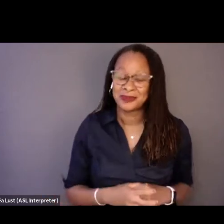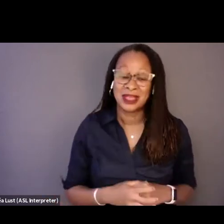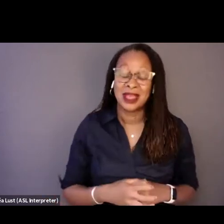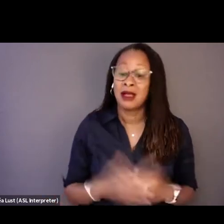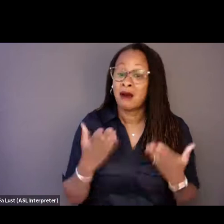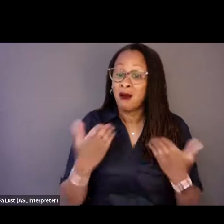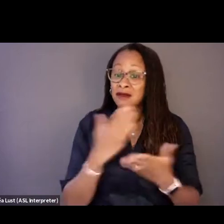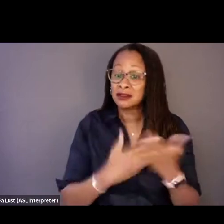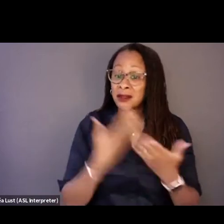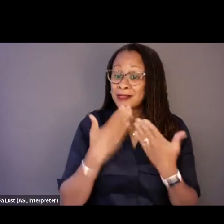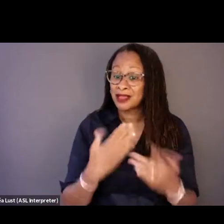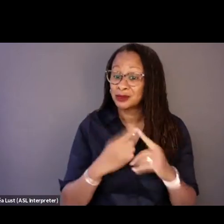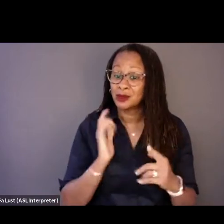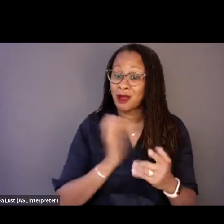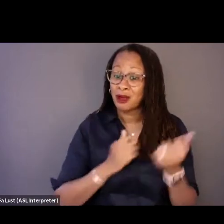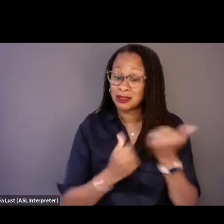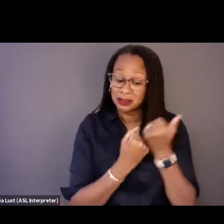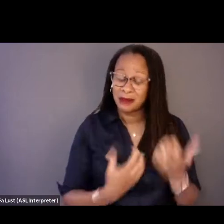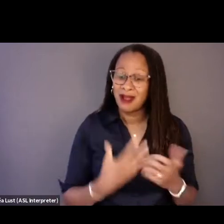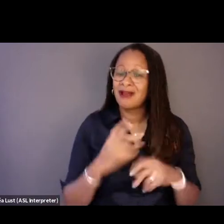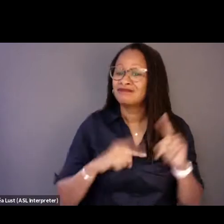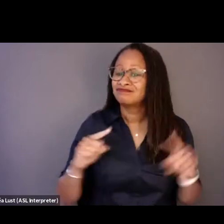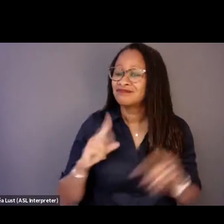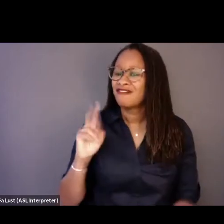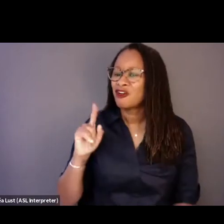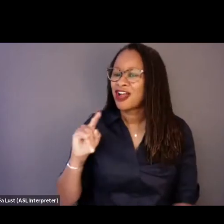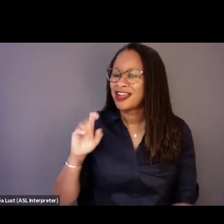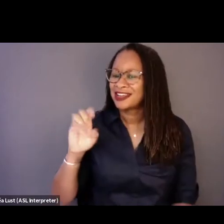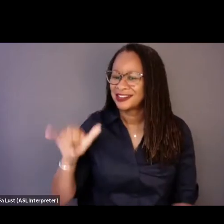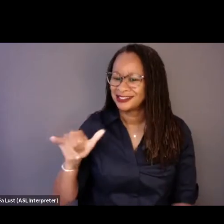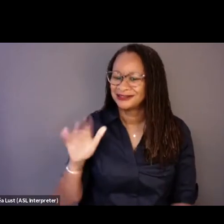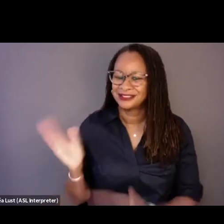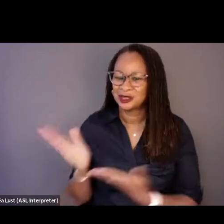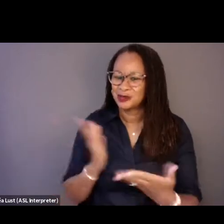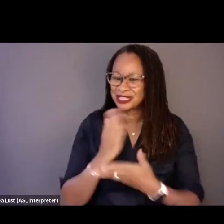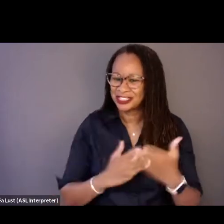to our sponsor Variety for bringing this series to you today.